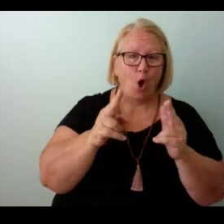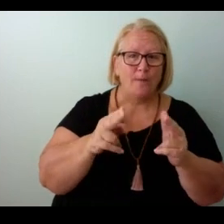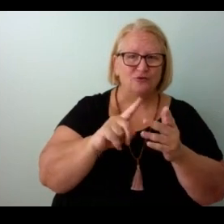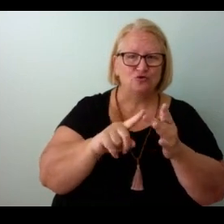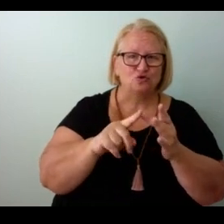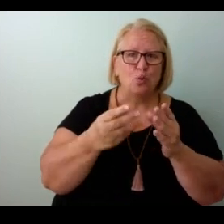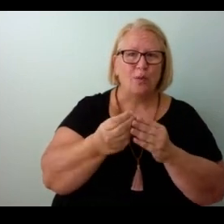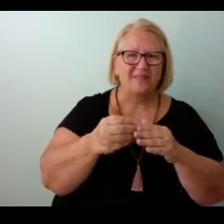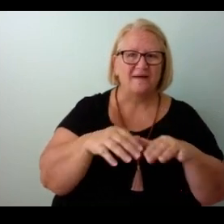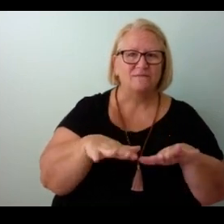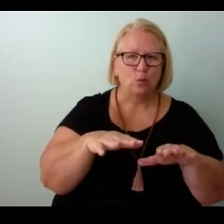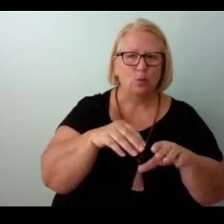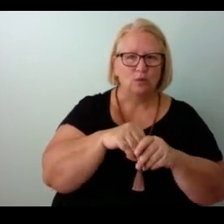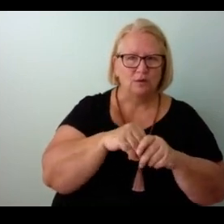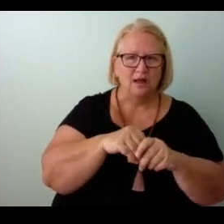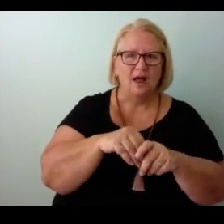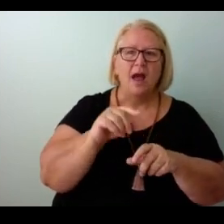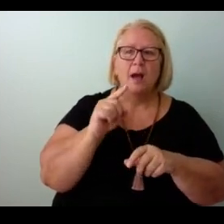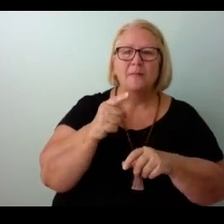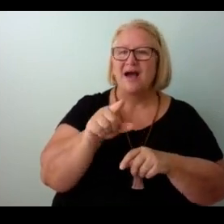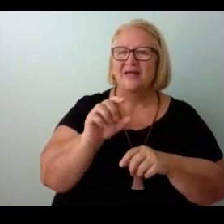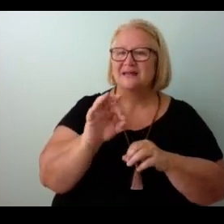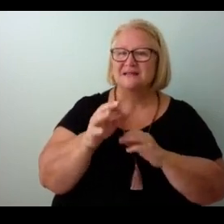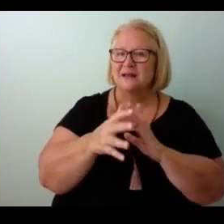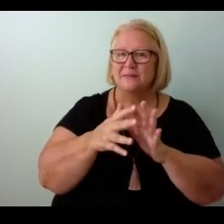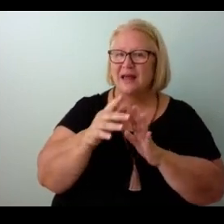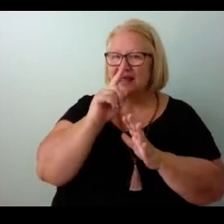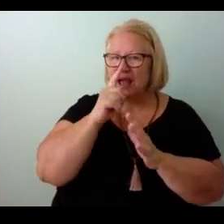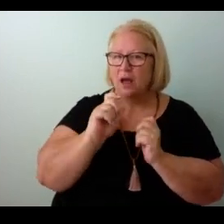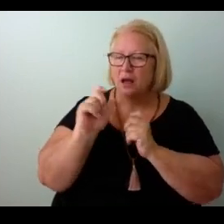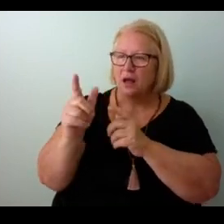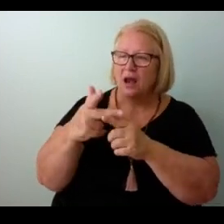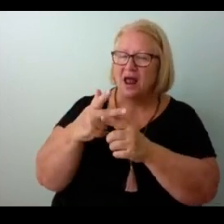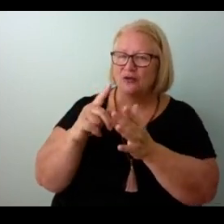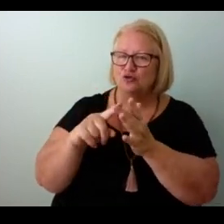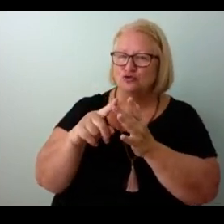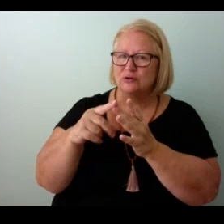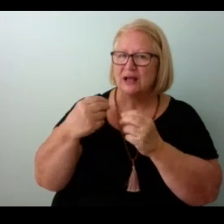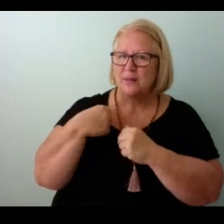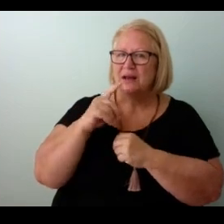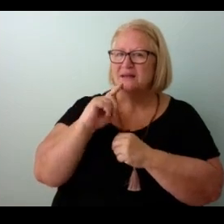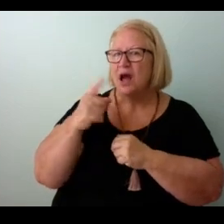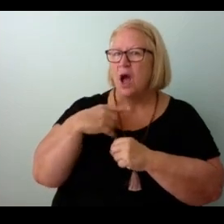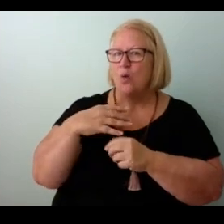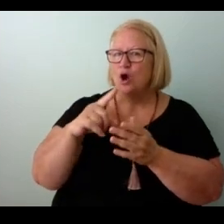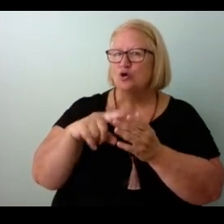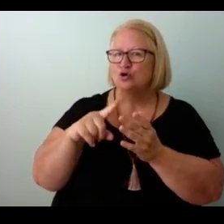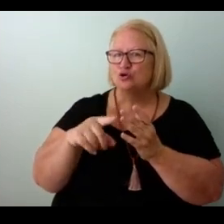that does not prevent somebody going to another insurance company and saying, I want insurance that does not have cover.